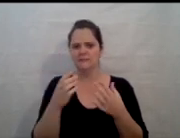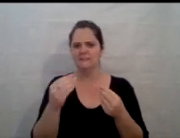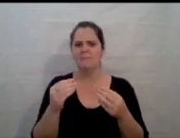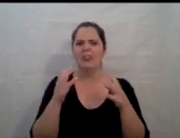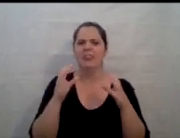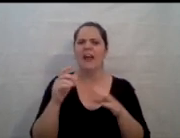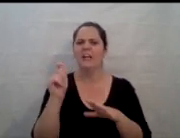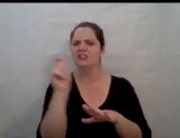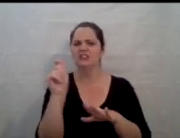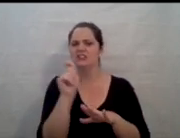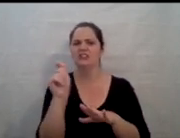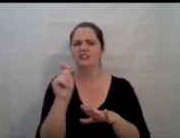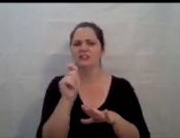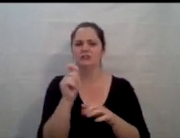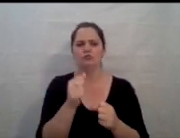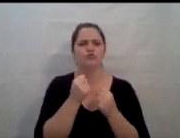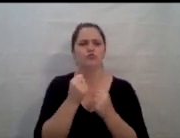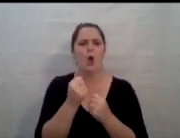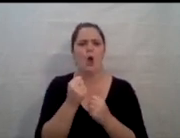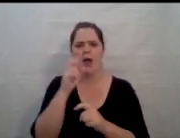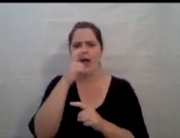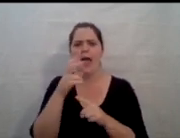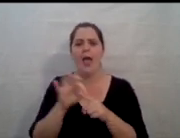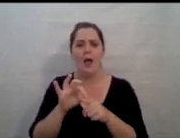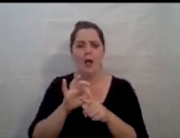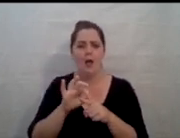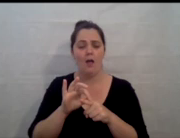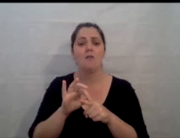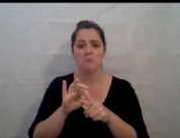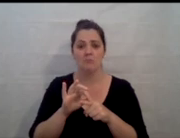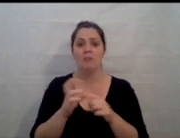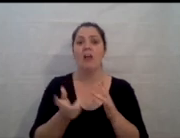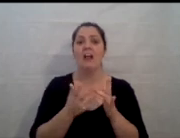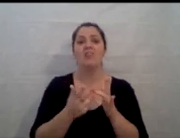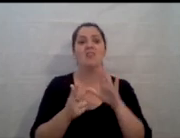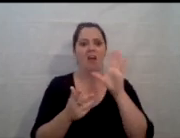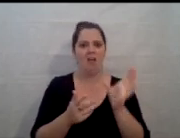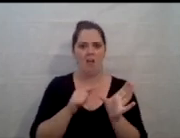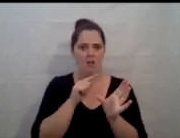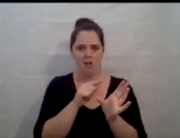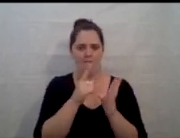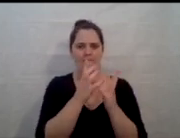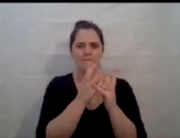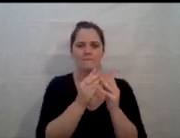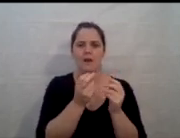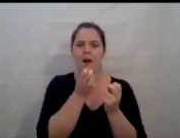dense and it's a strong contour and it's dark, and in other places the contour fades out completely and that